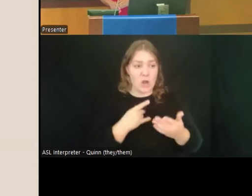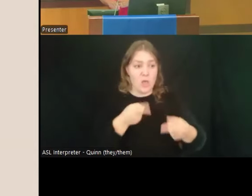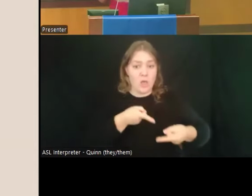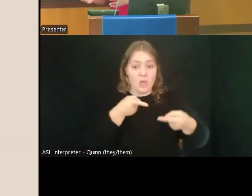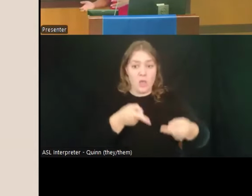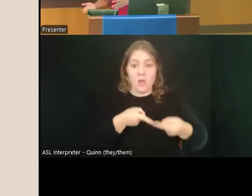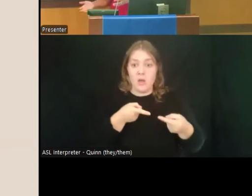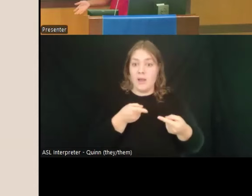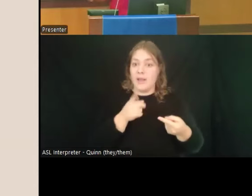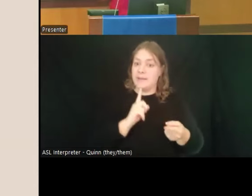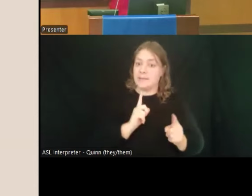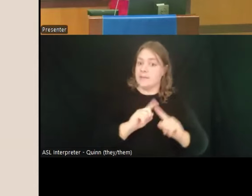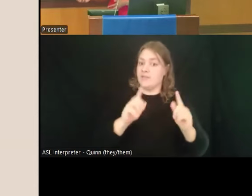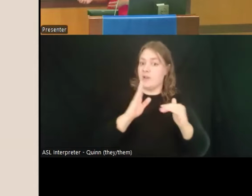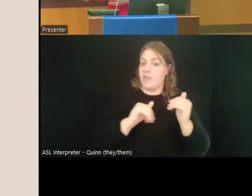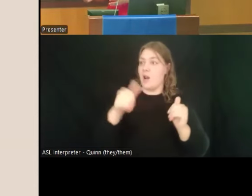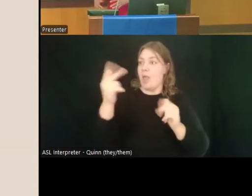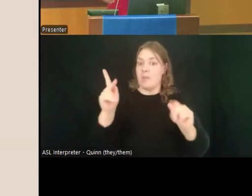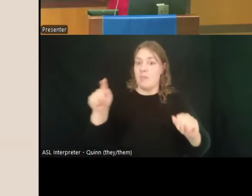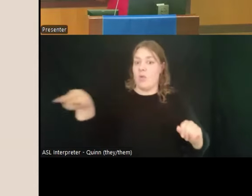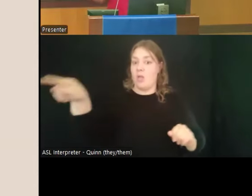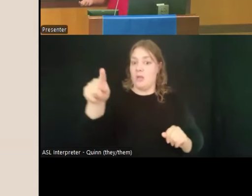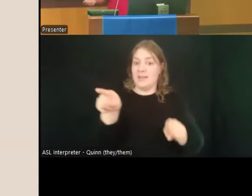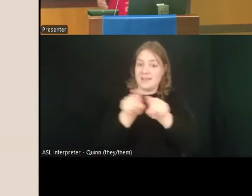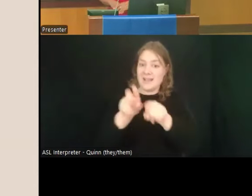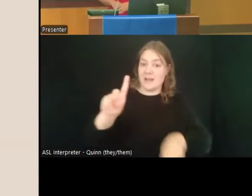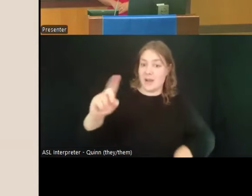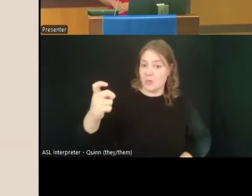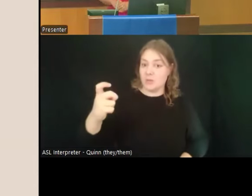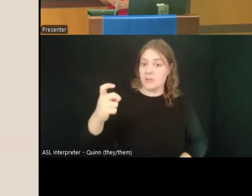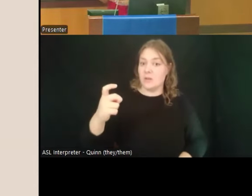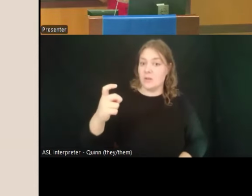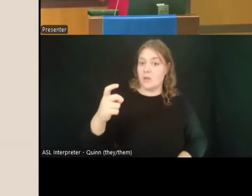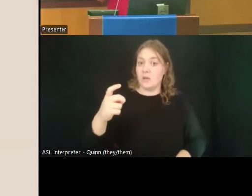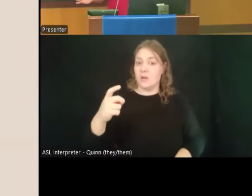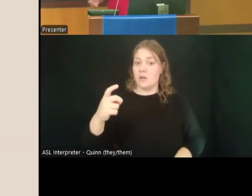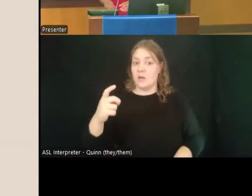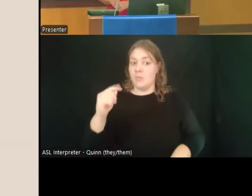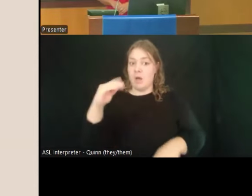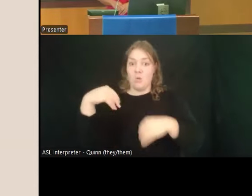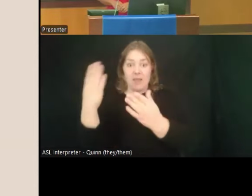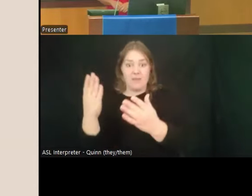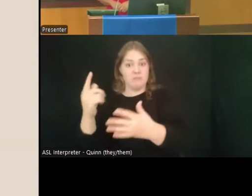from her counterparts who have the same diagnosis but were given just a worldwide of resources that